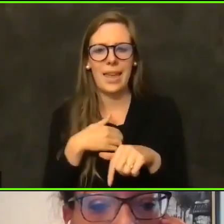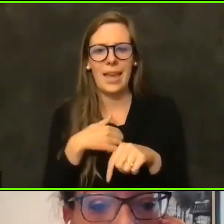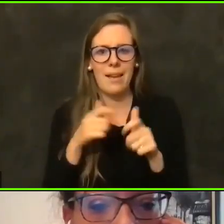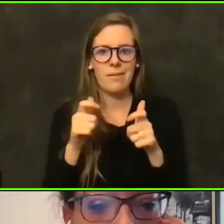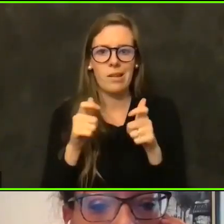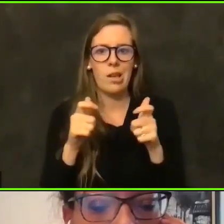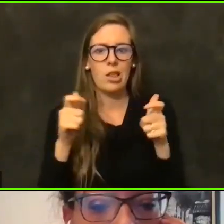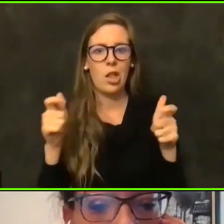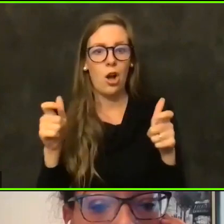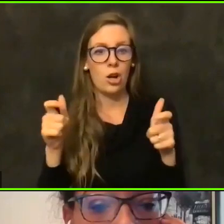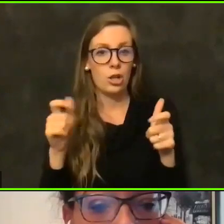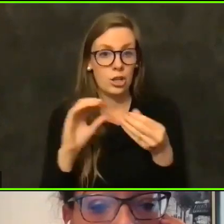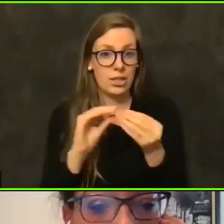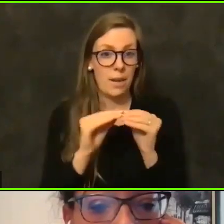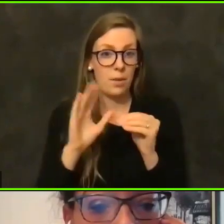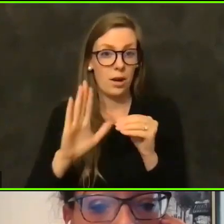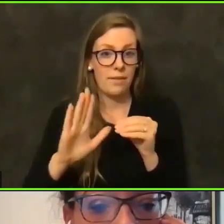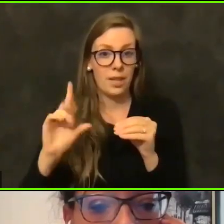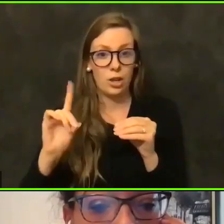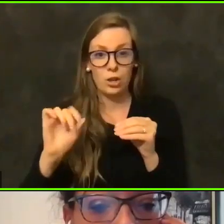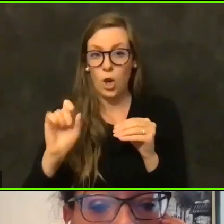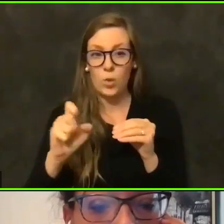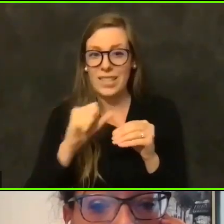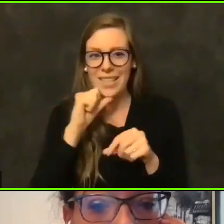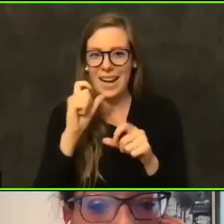their doses that have not been administered.